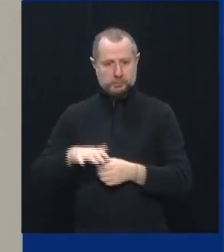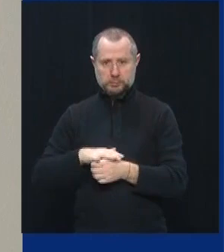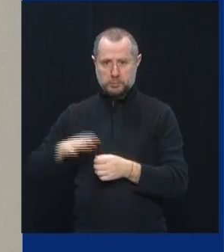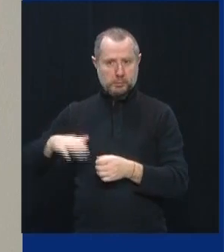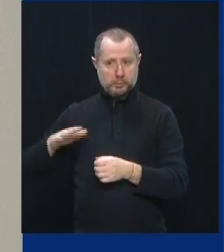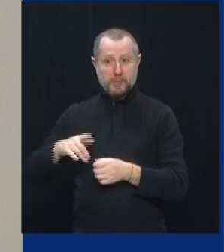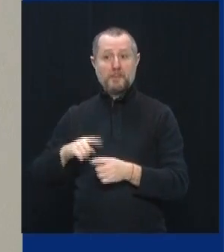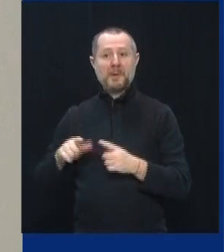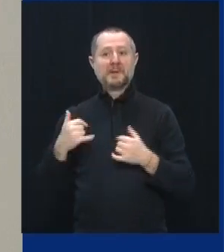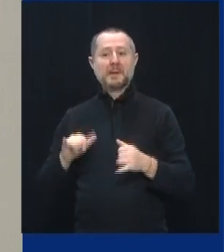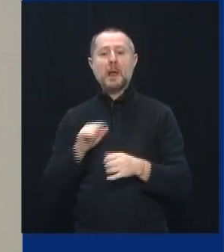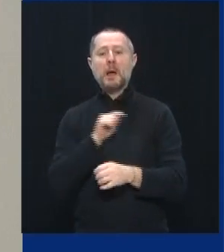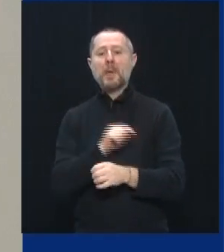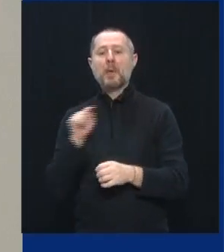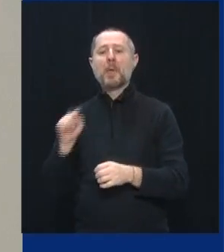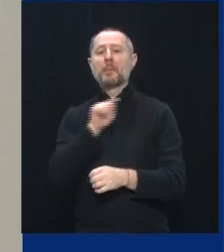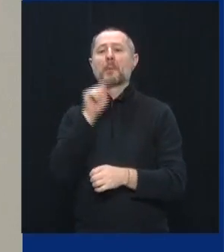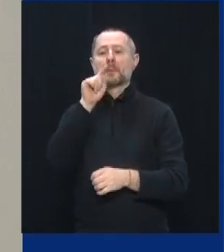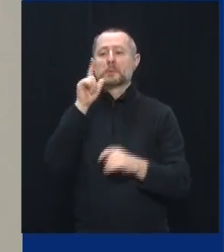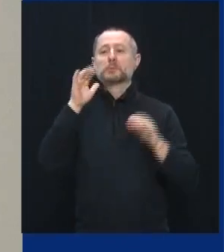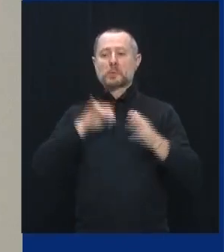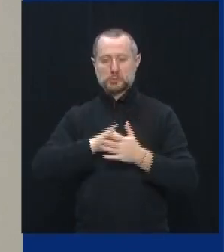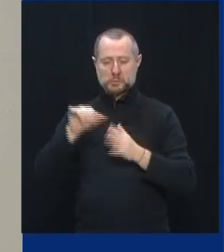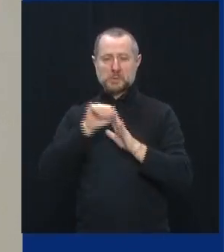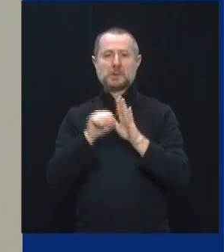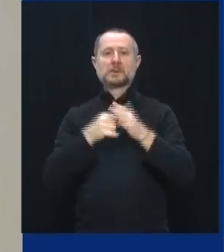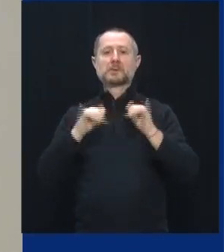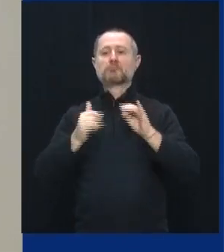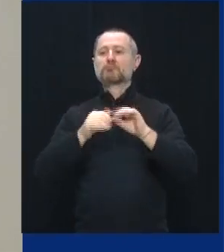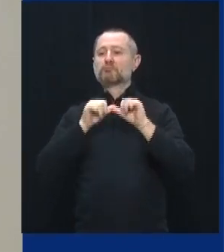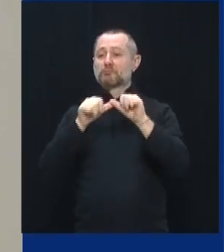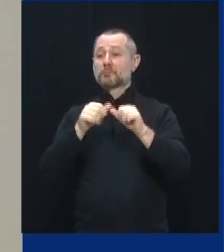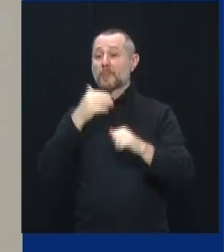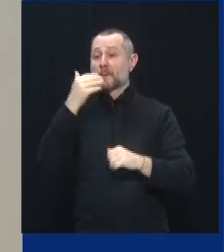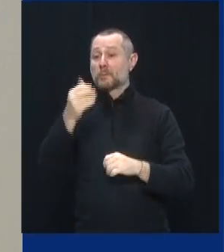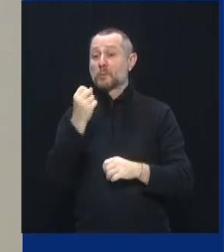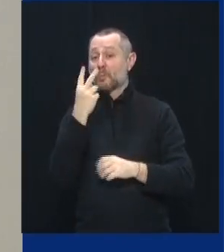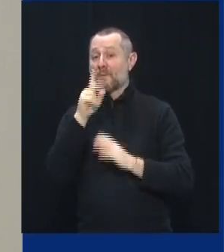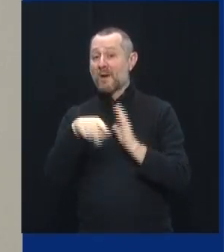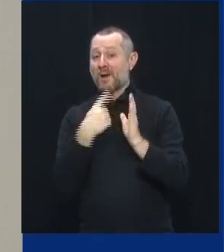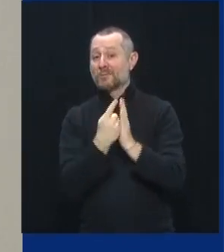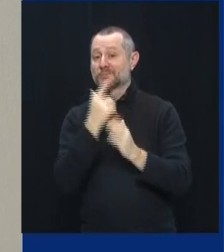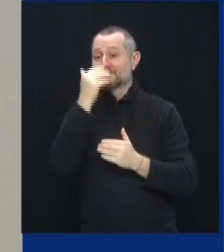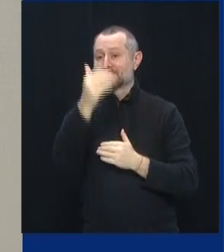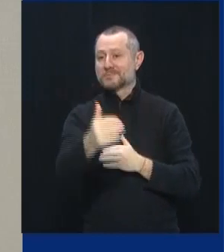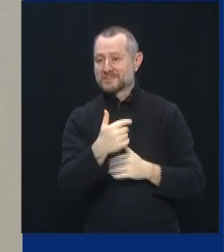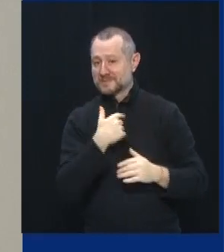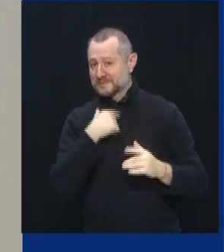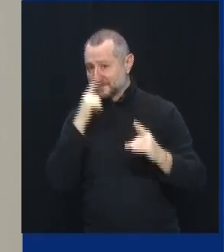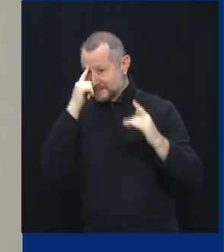QUICK UPDATE ON THE SNOW. ALTHOUGH IT'S NOT SNOWING IN THE METROPOLITAN NEW YORK CITY AREA CONTINUES TO SNOW IN DIFFERENT